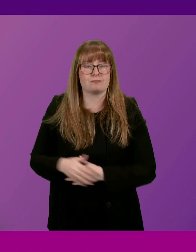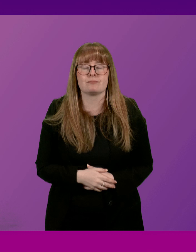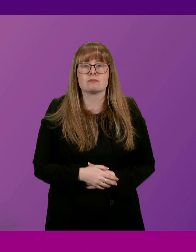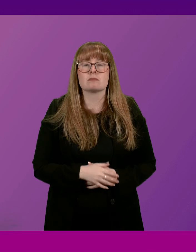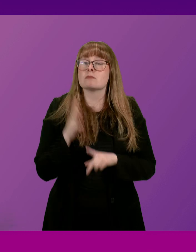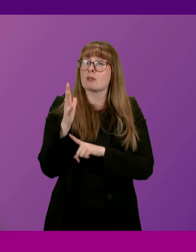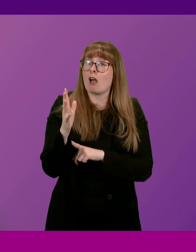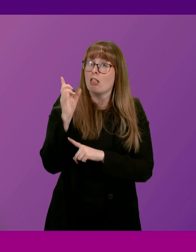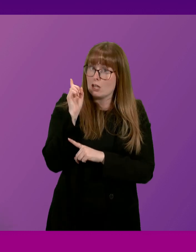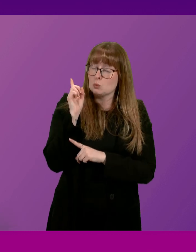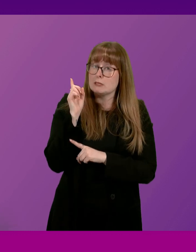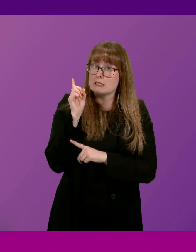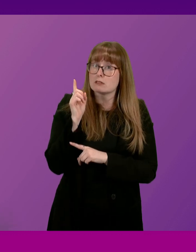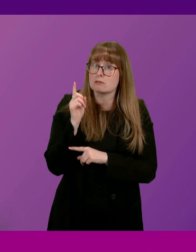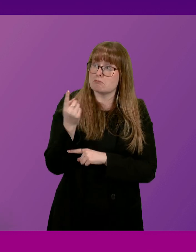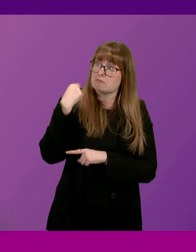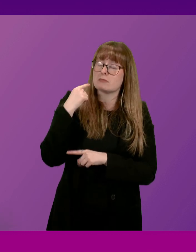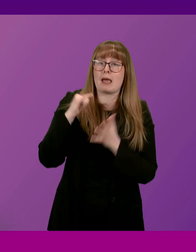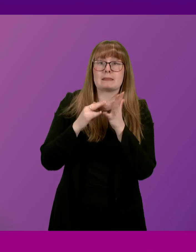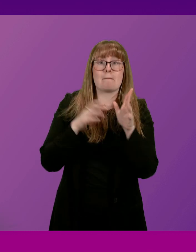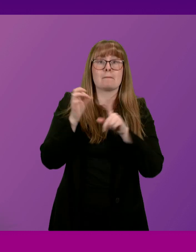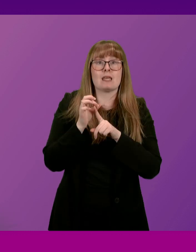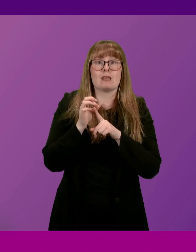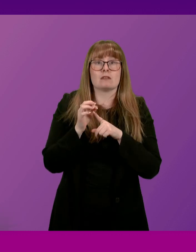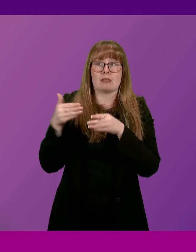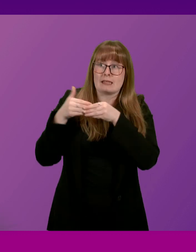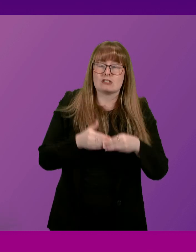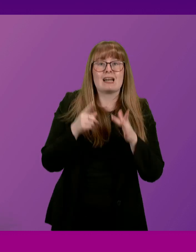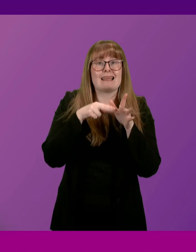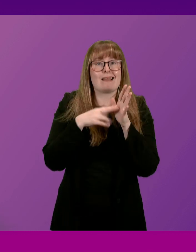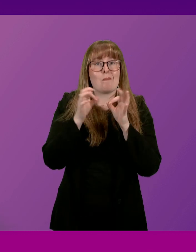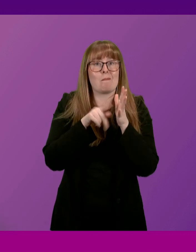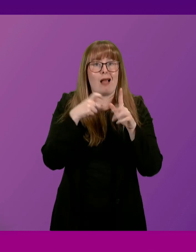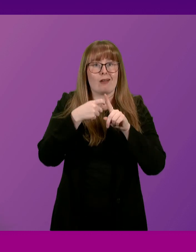Last week, the SNP’s former Westminster leader, Ian Blackford, urged John Swinney